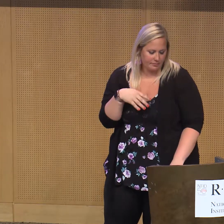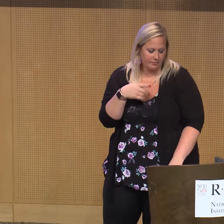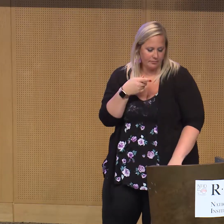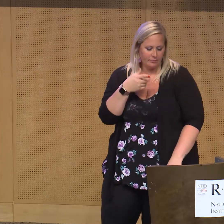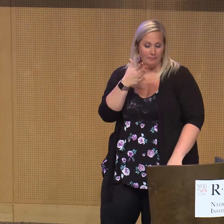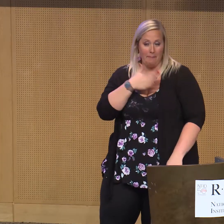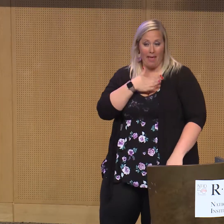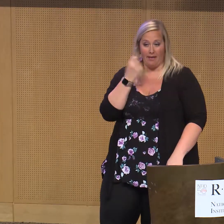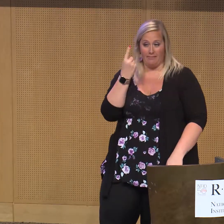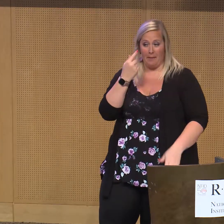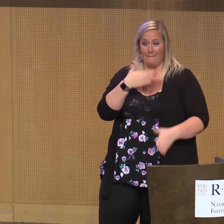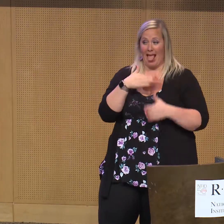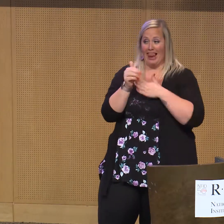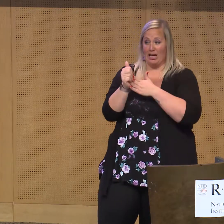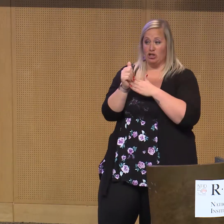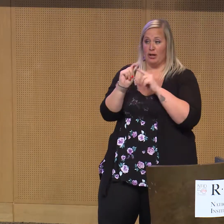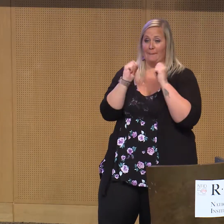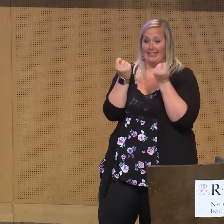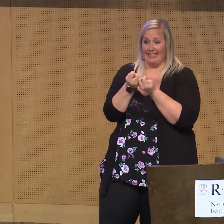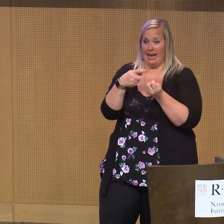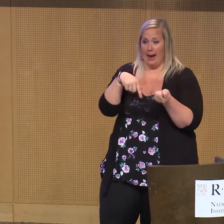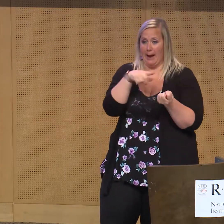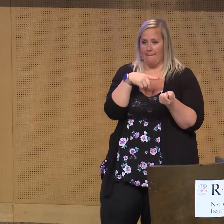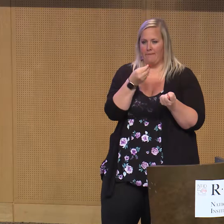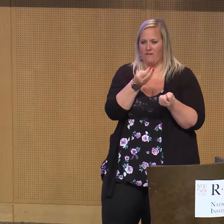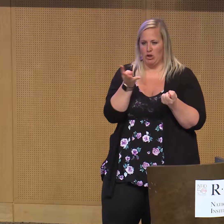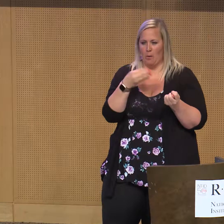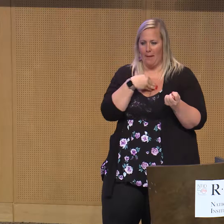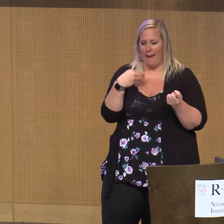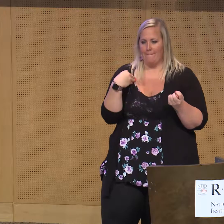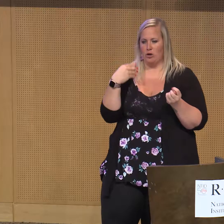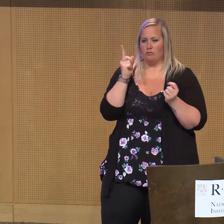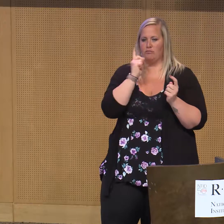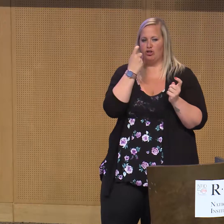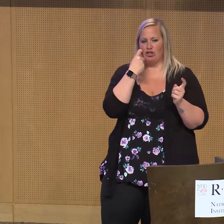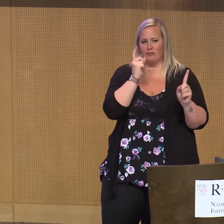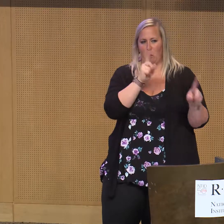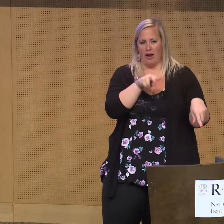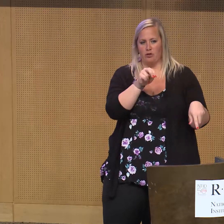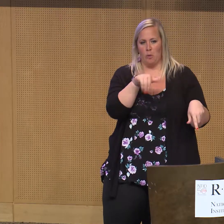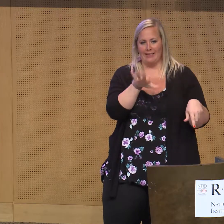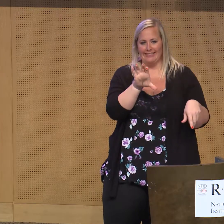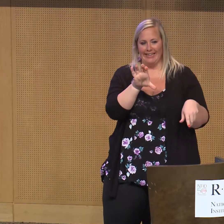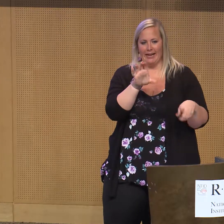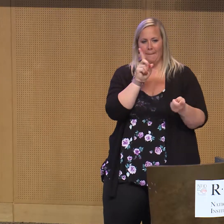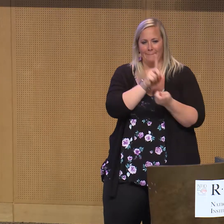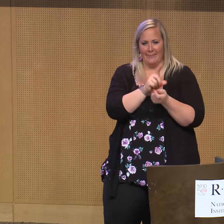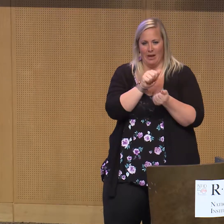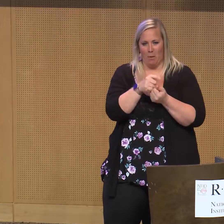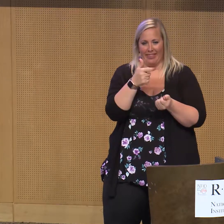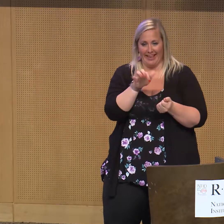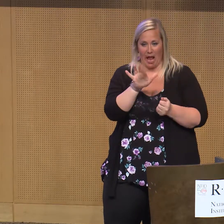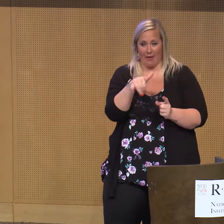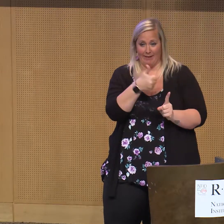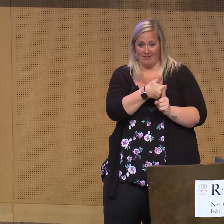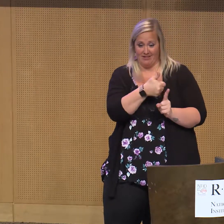So that's who we're working with now. My leadership team and a few members just recently went to New York City